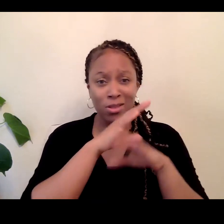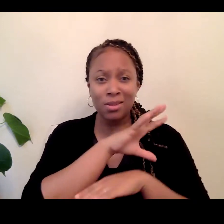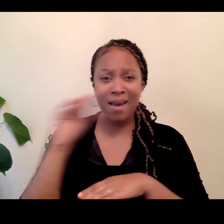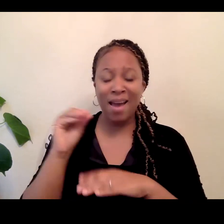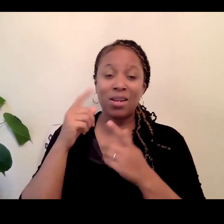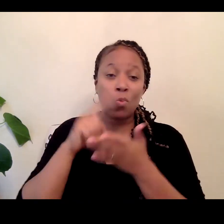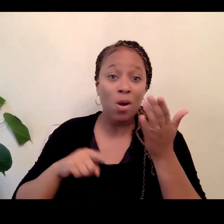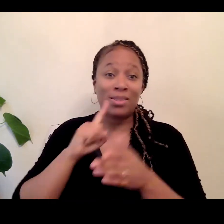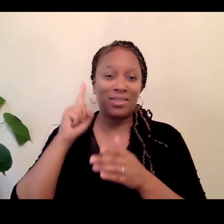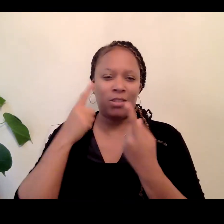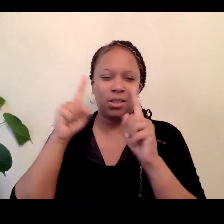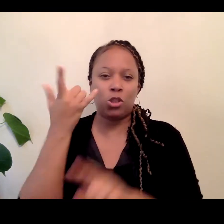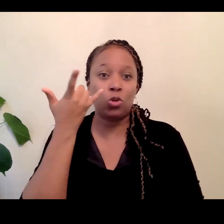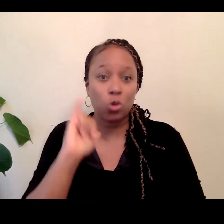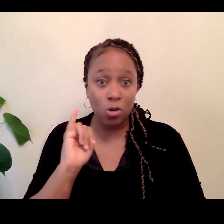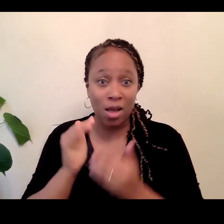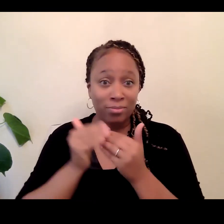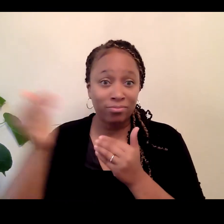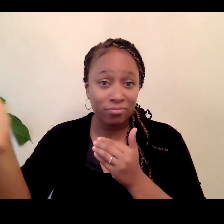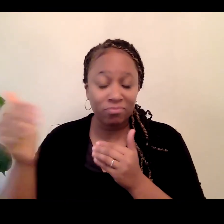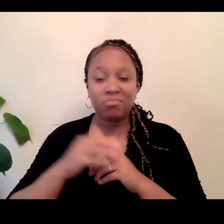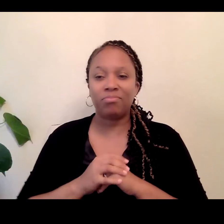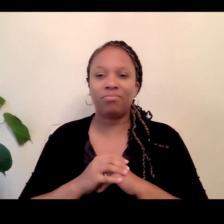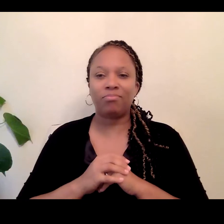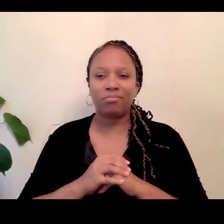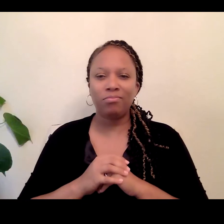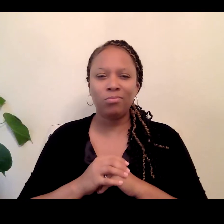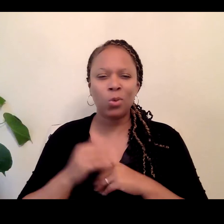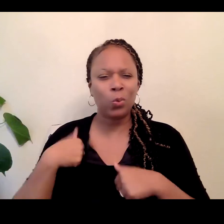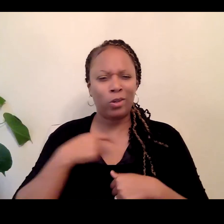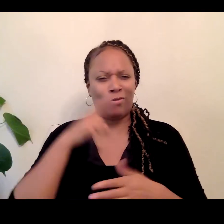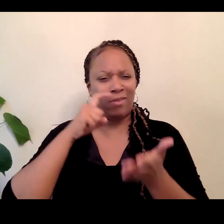and what deaf successes can look like as we move forward.